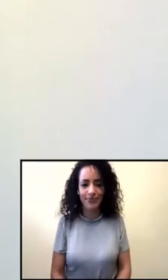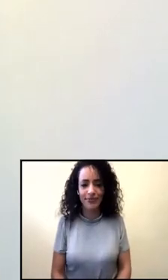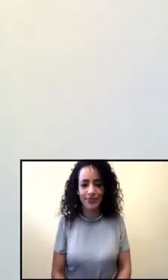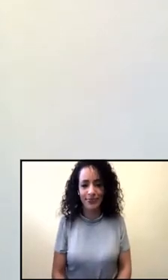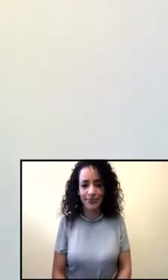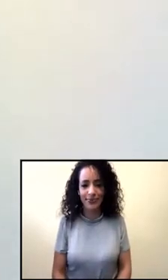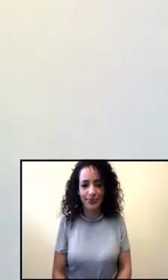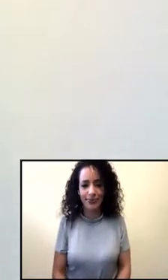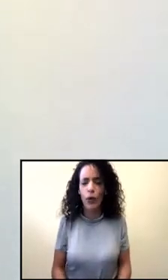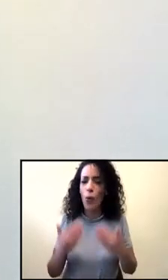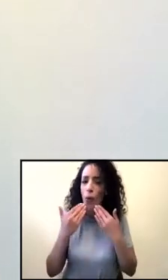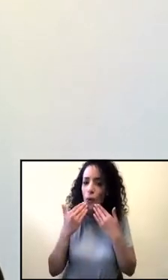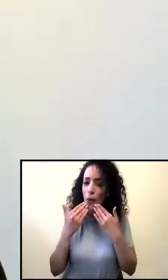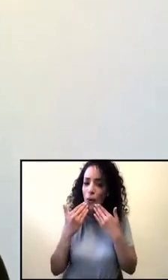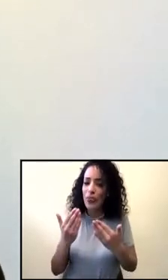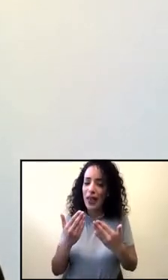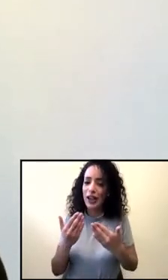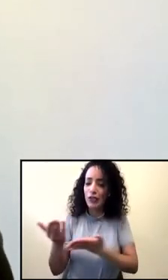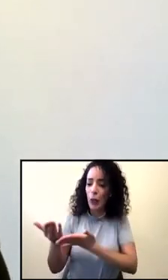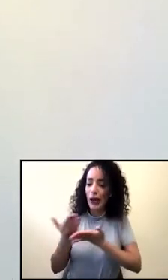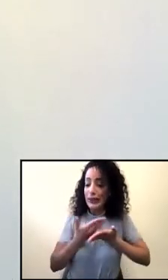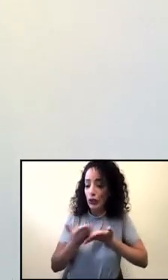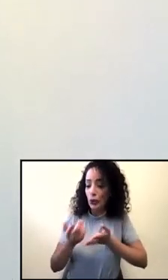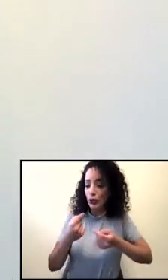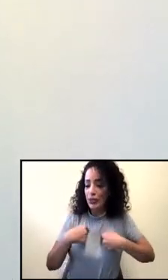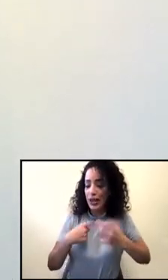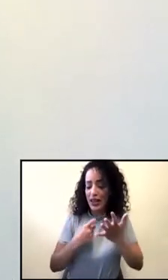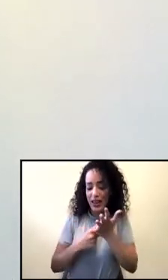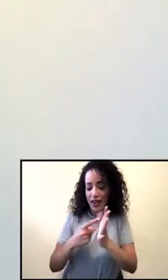Thank you for that introduction Raheel, and welcome to our audiences and to our